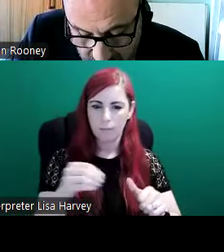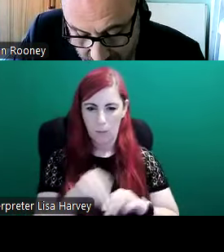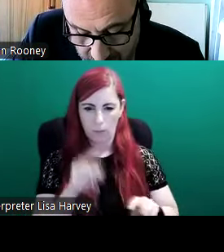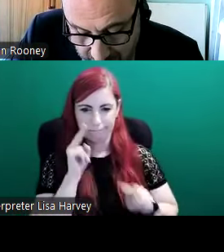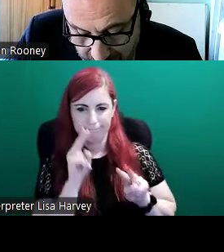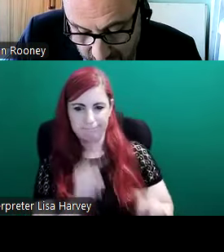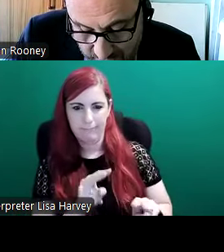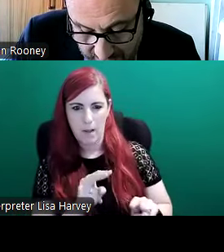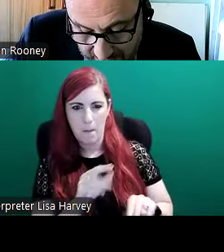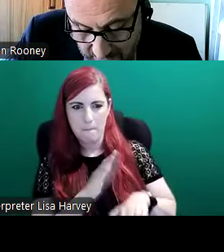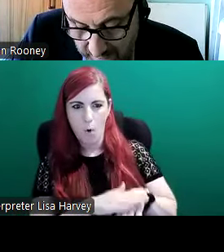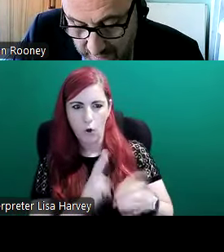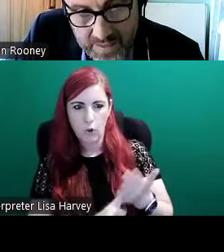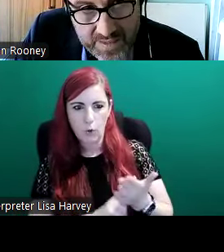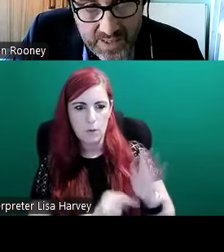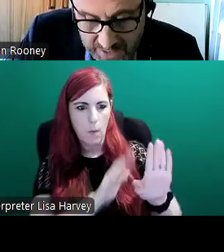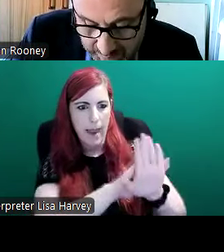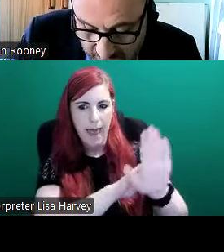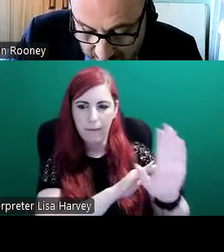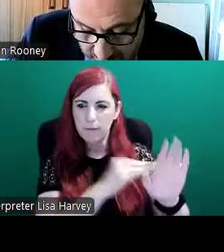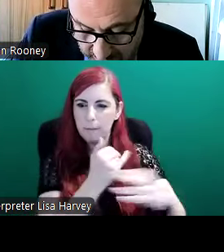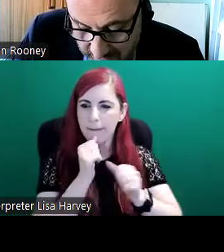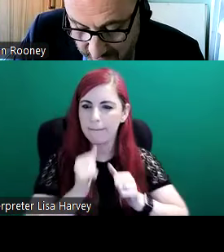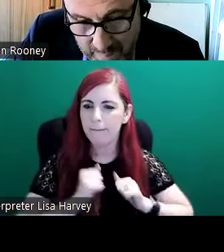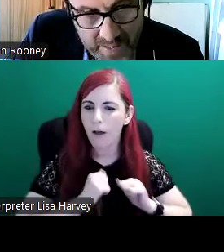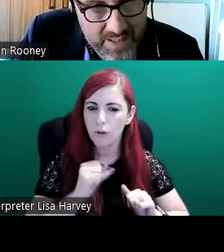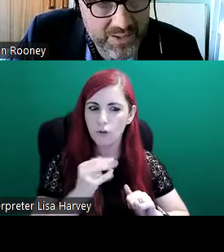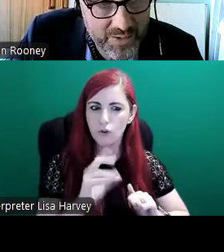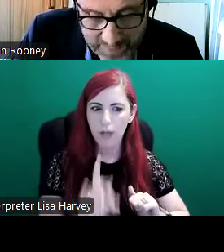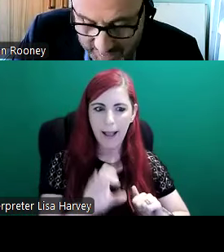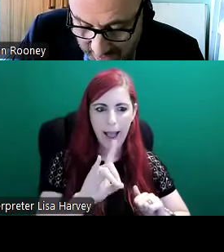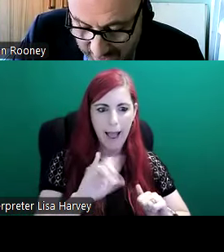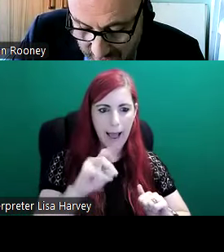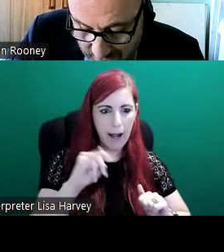the left by Father Jack Hanlon. This is a later picture, but I include it because